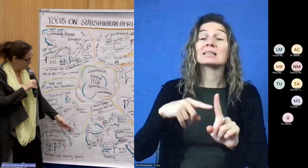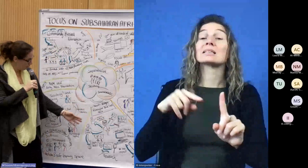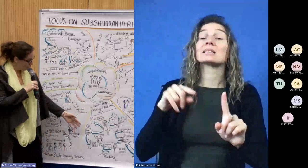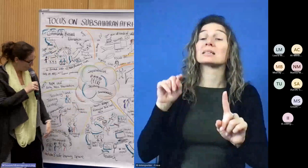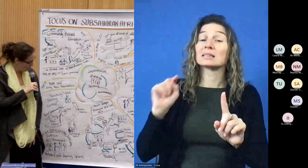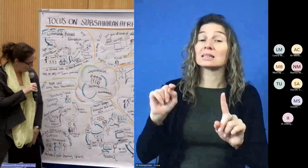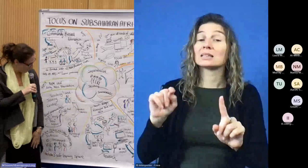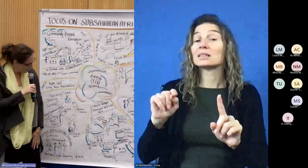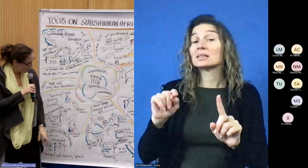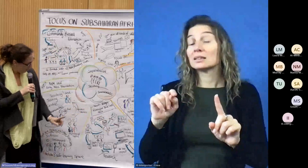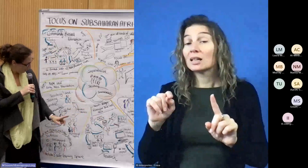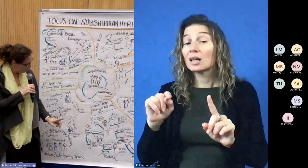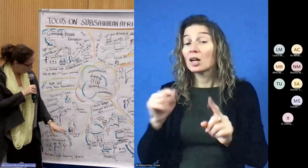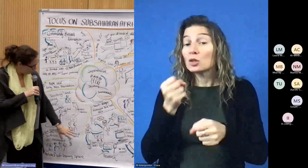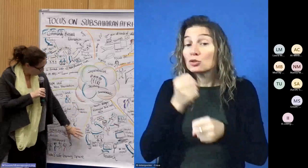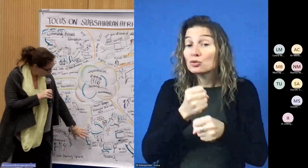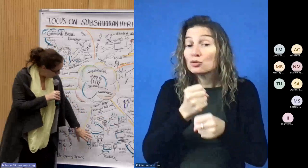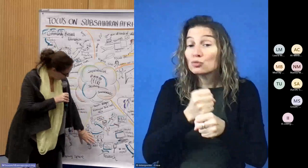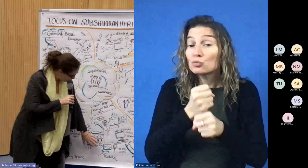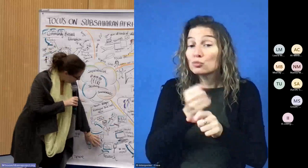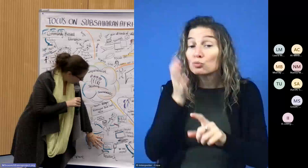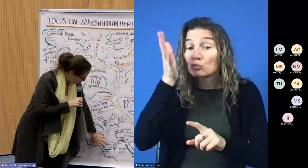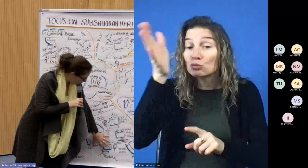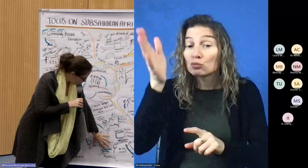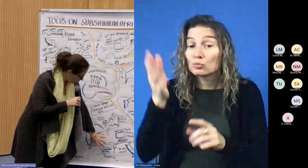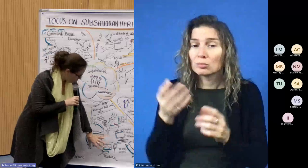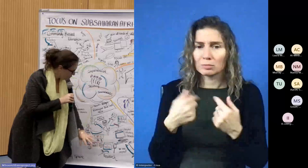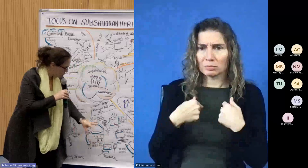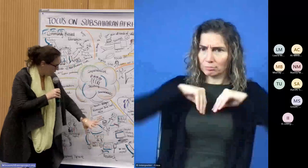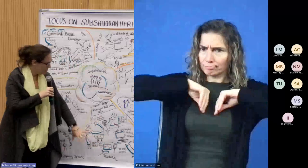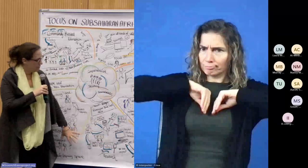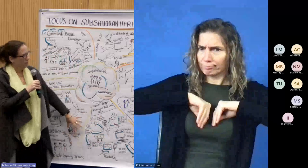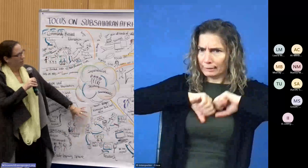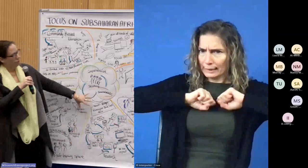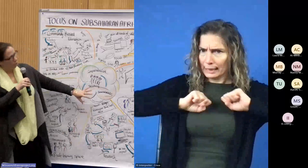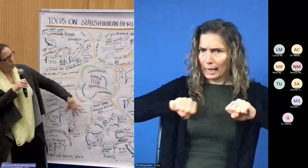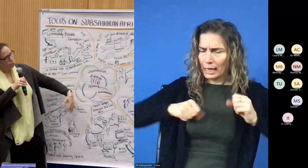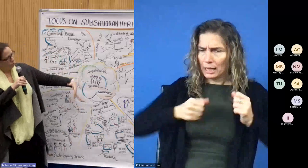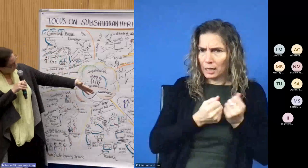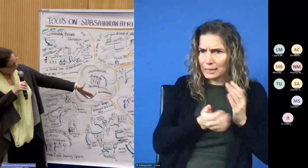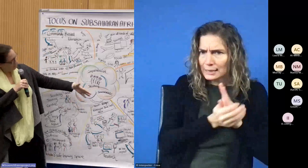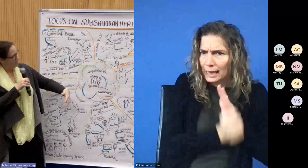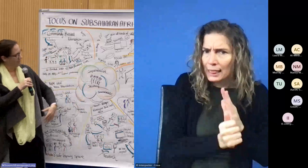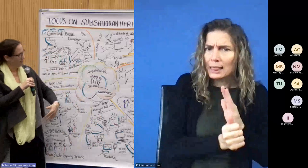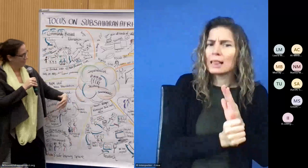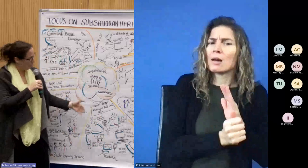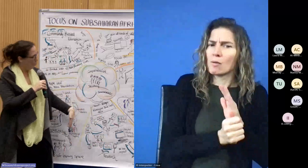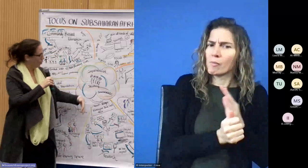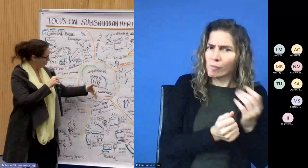there's a lot of skills you need. But you also provide research so that those who work know what